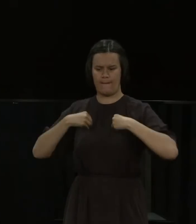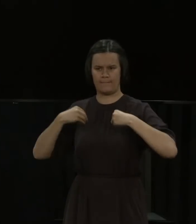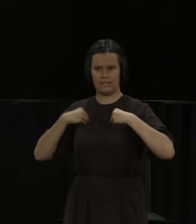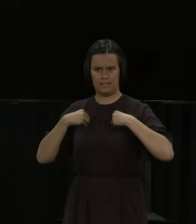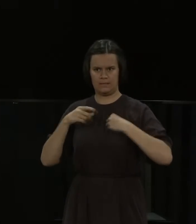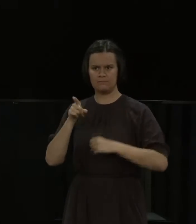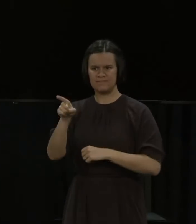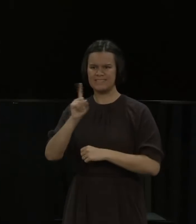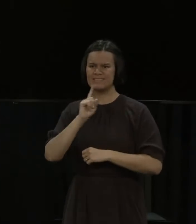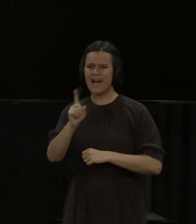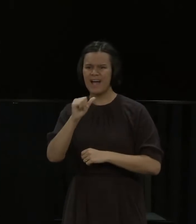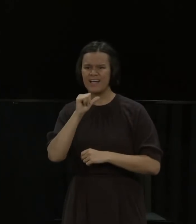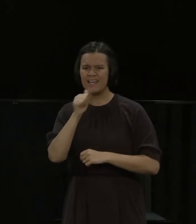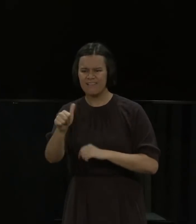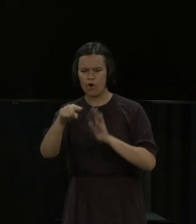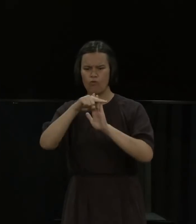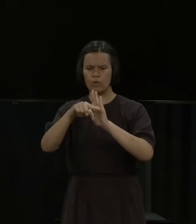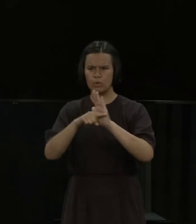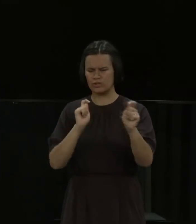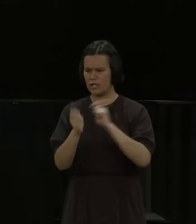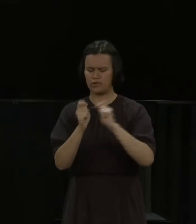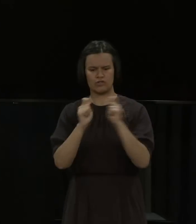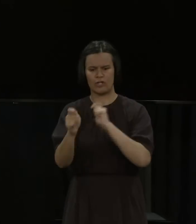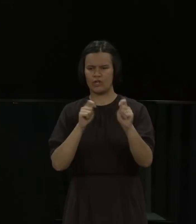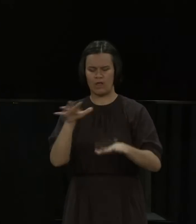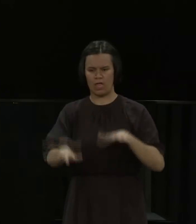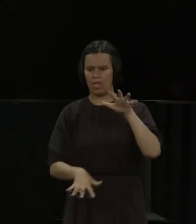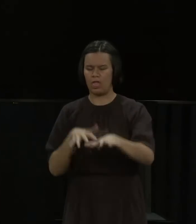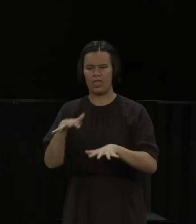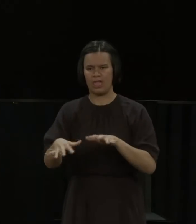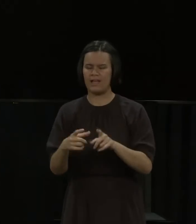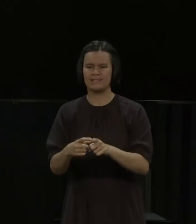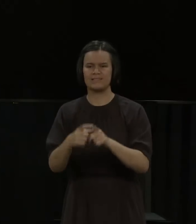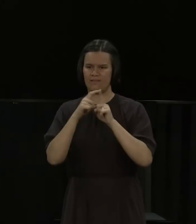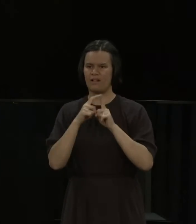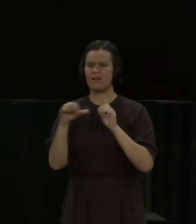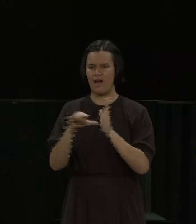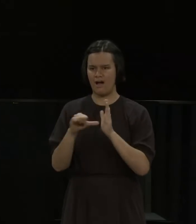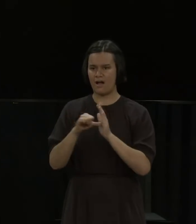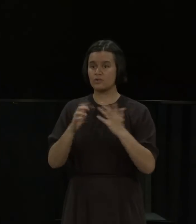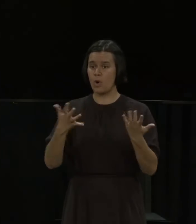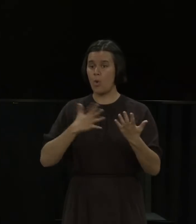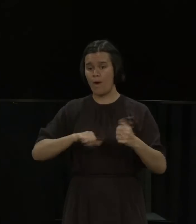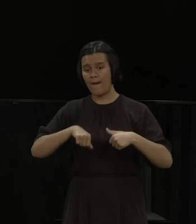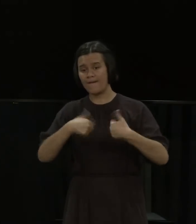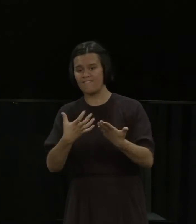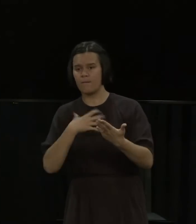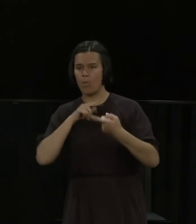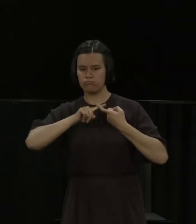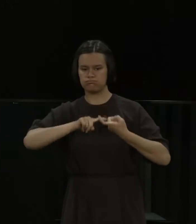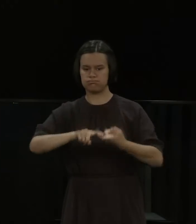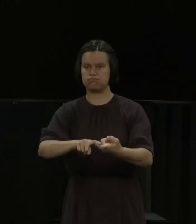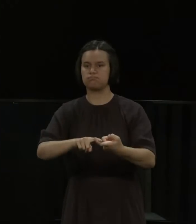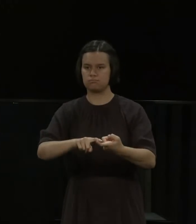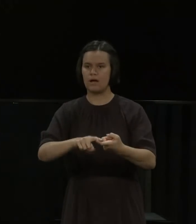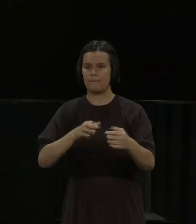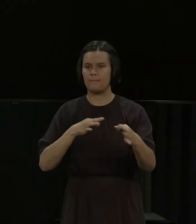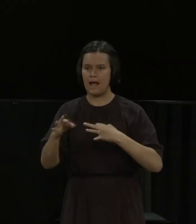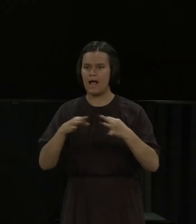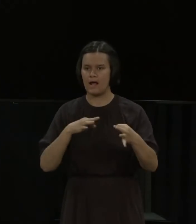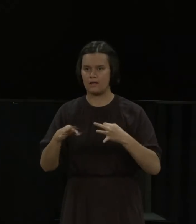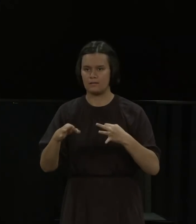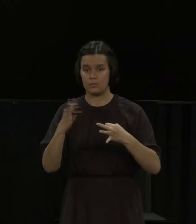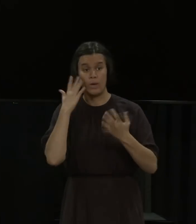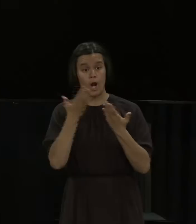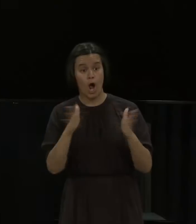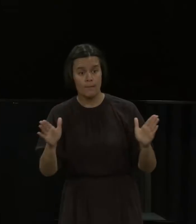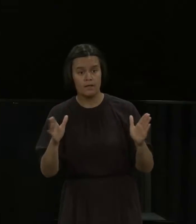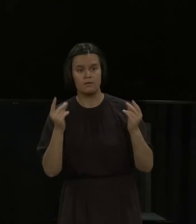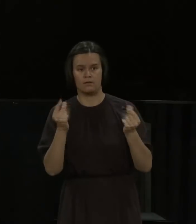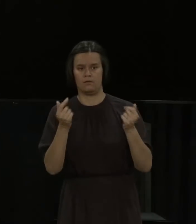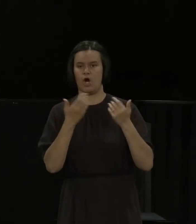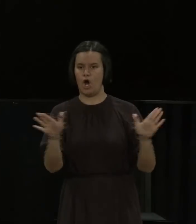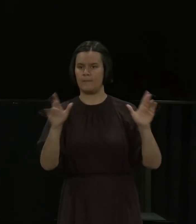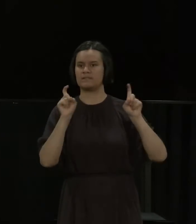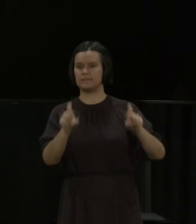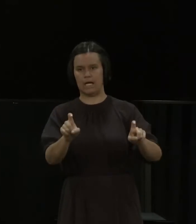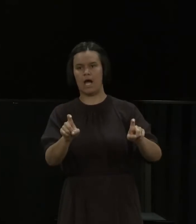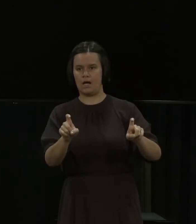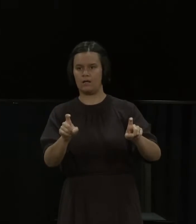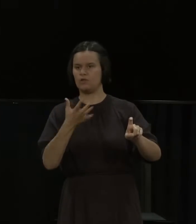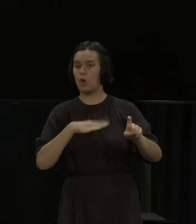One of the clear pieces of